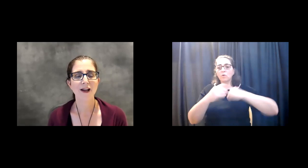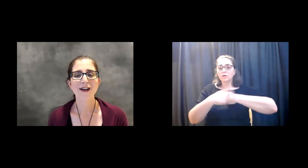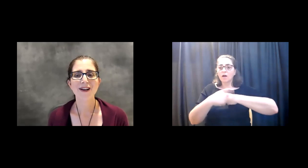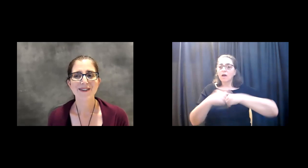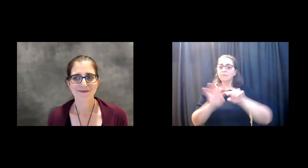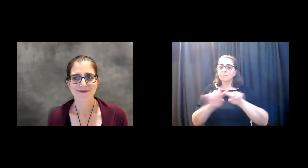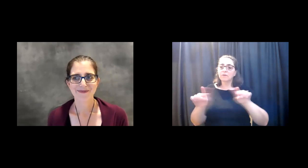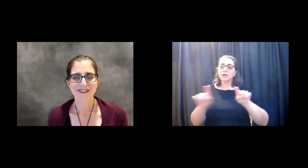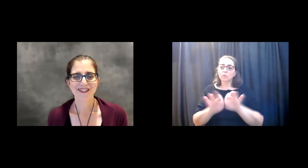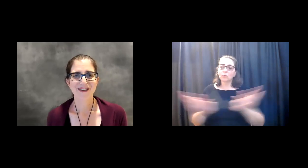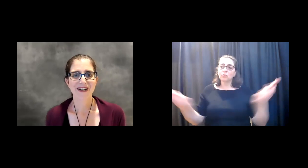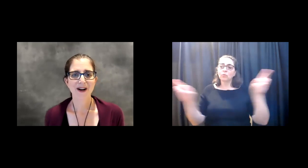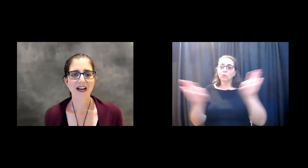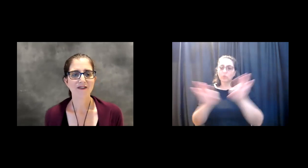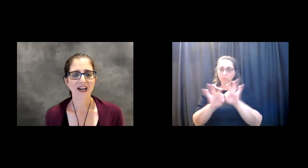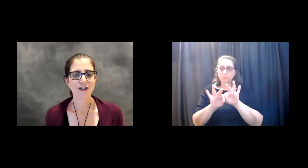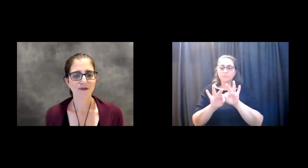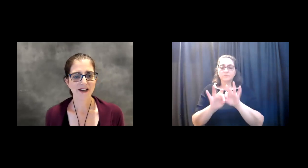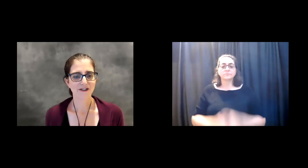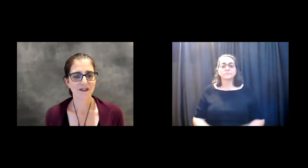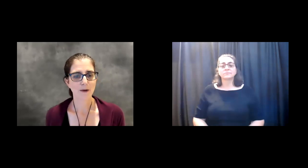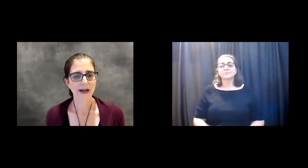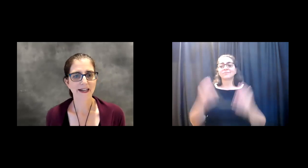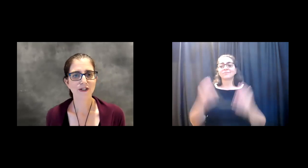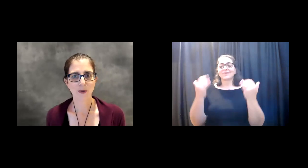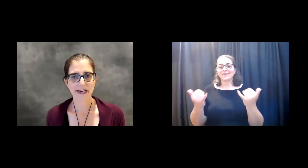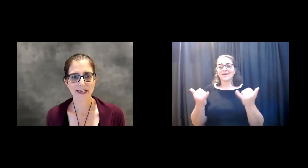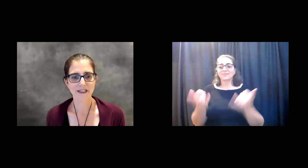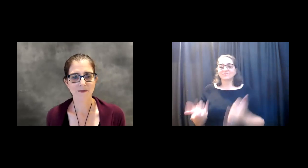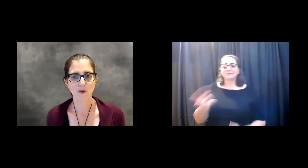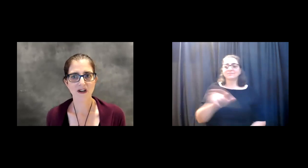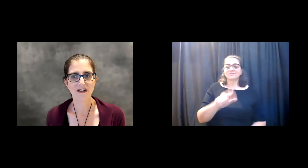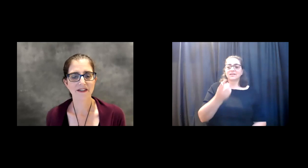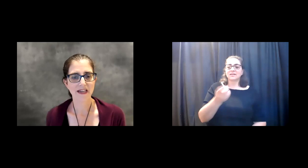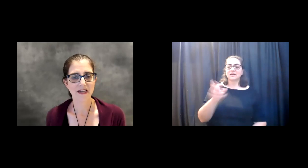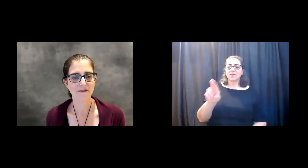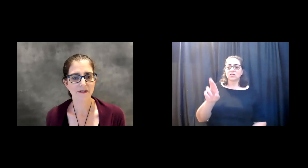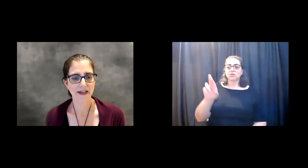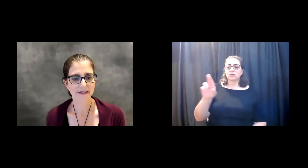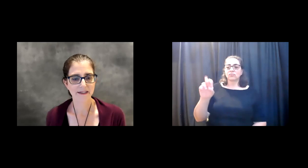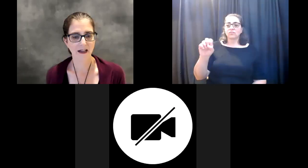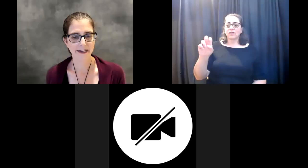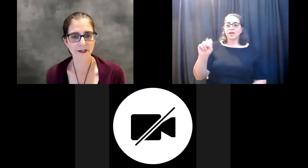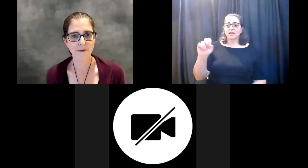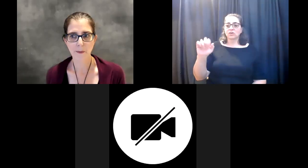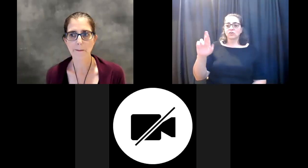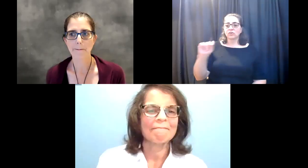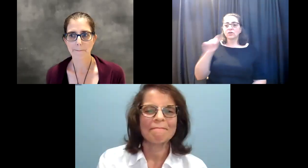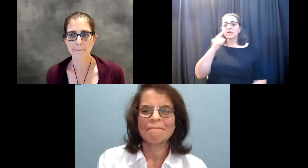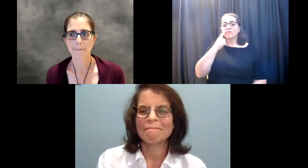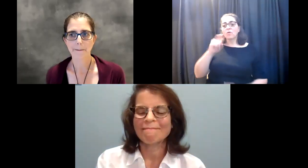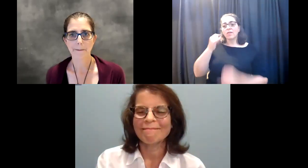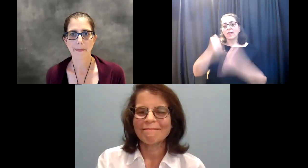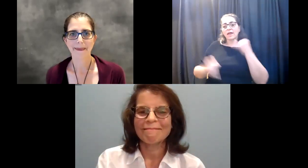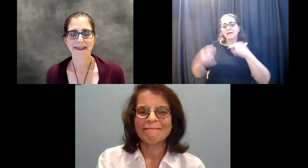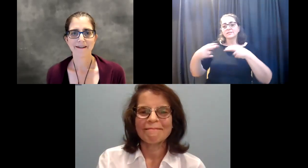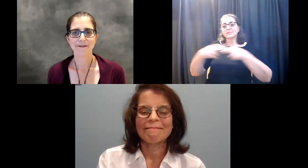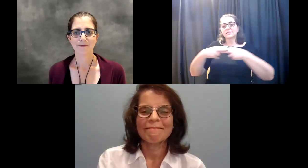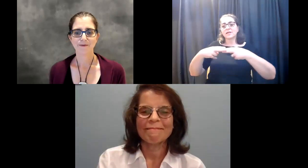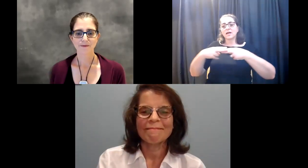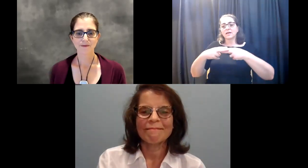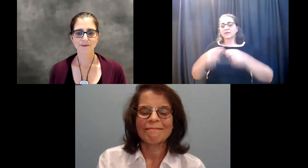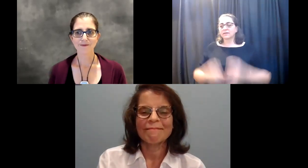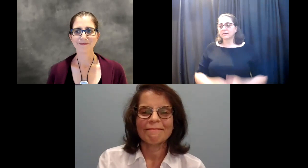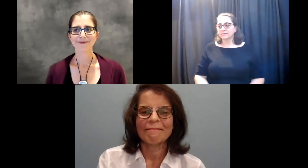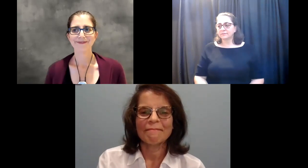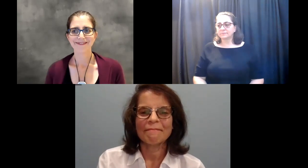Thank you so much. Those are really good tips. I think the idea, Dr. Rennert, of the previsit and